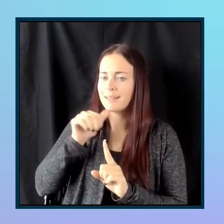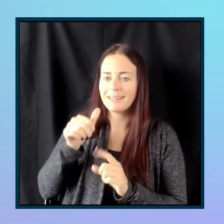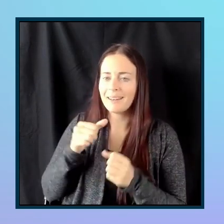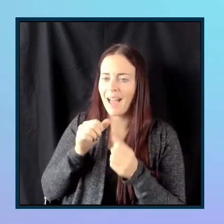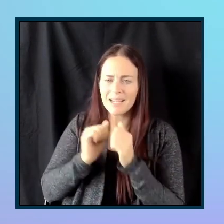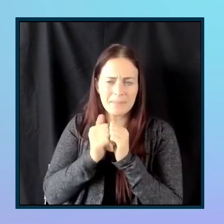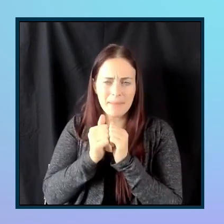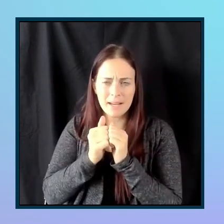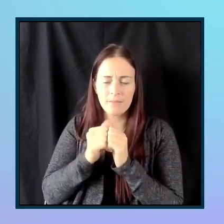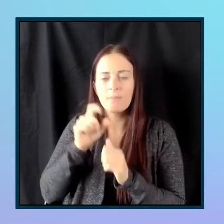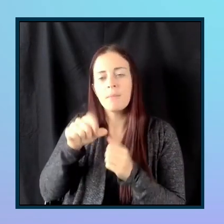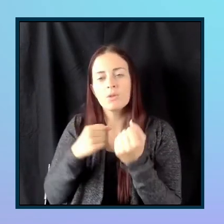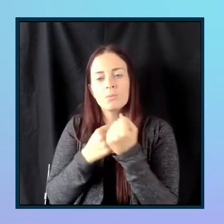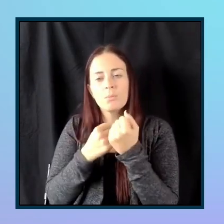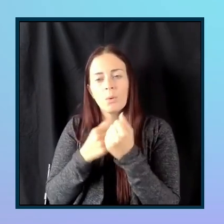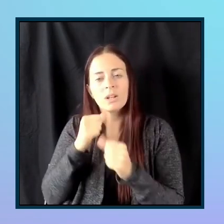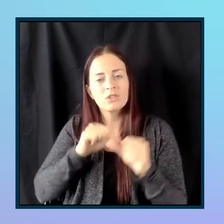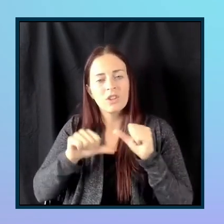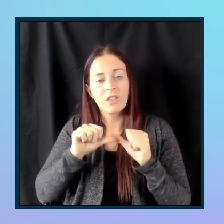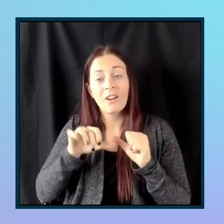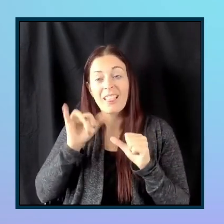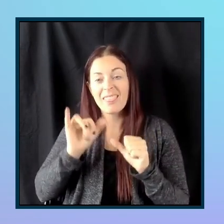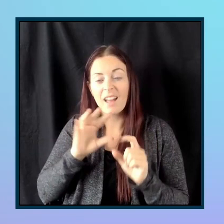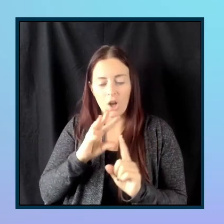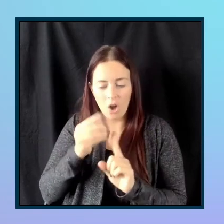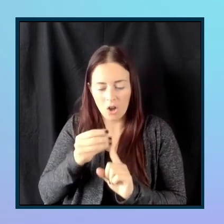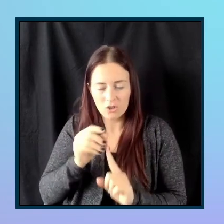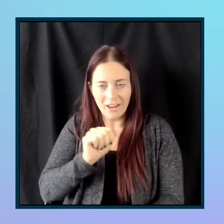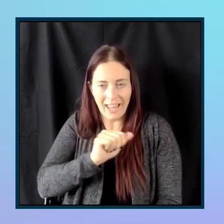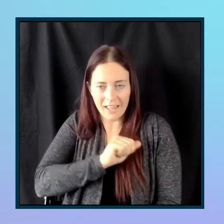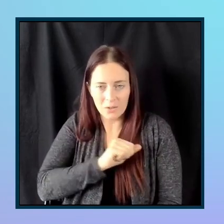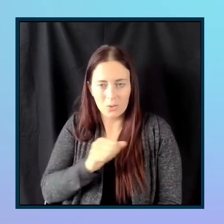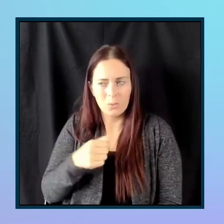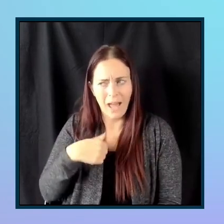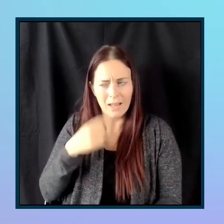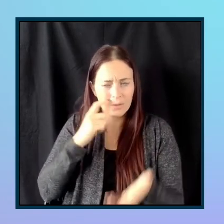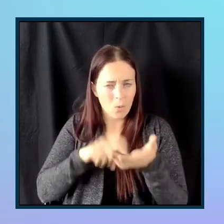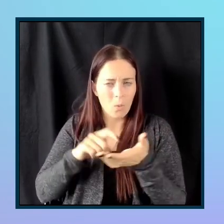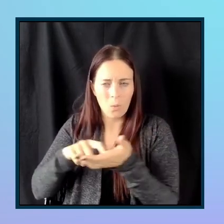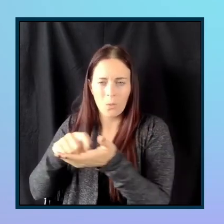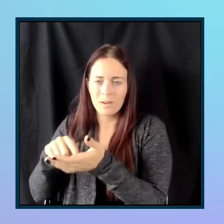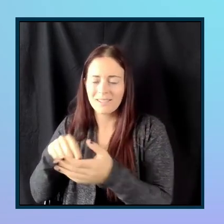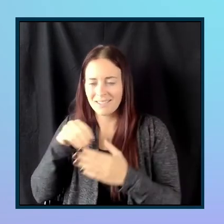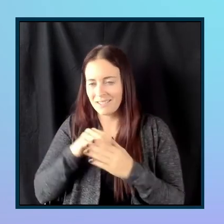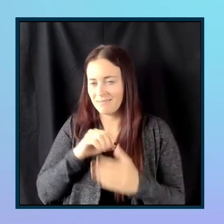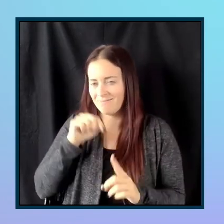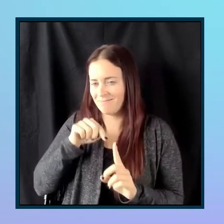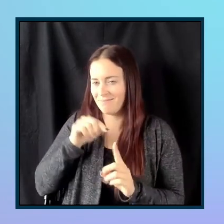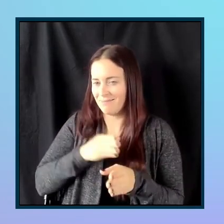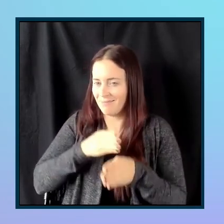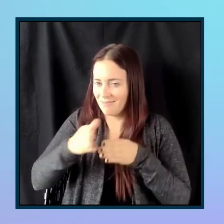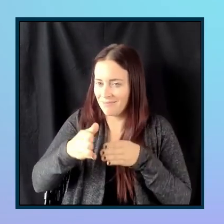And that's really the culture and the attitude that I've seen between people and the accessibility realm.